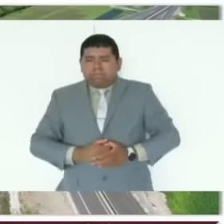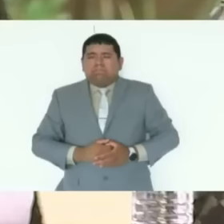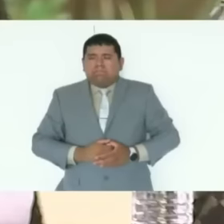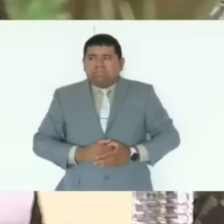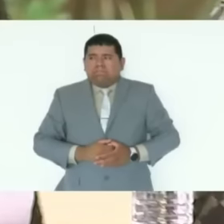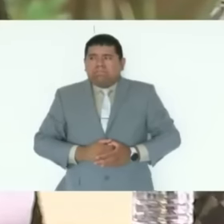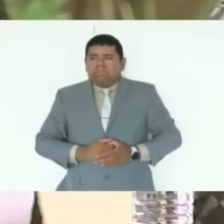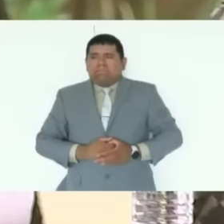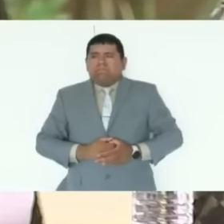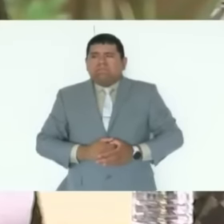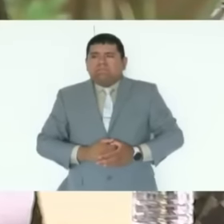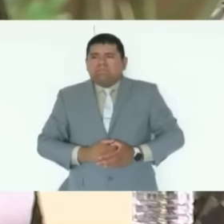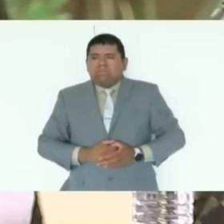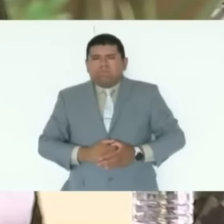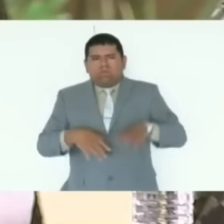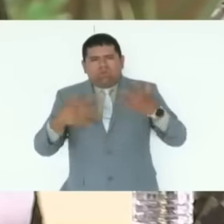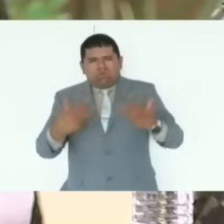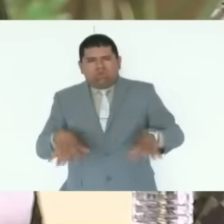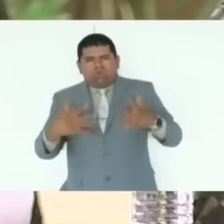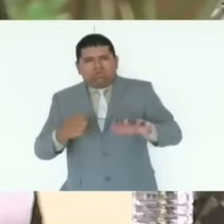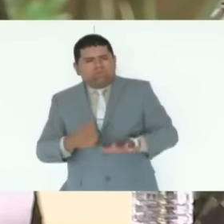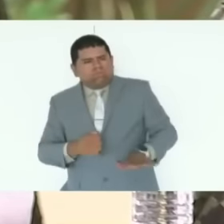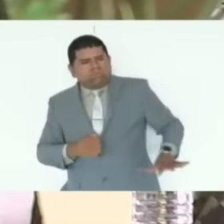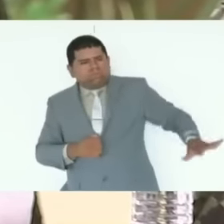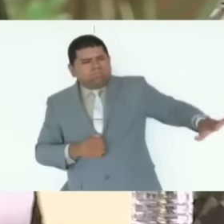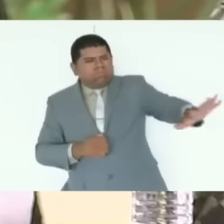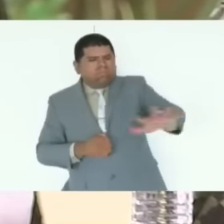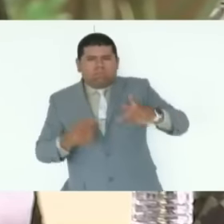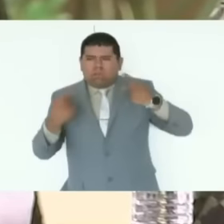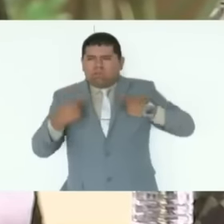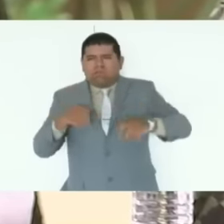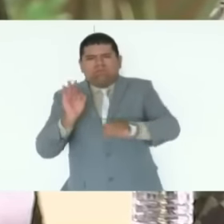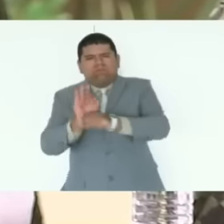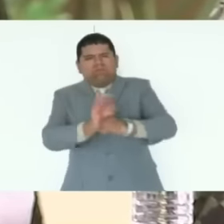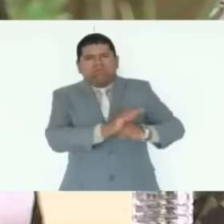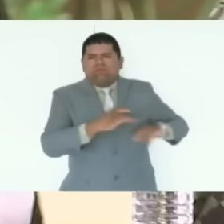development. social and economic of the region and relieve congestion on Federal Highway